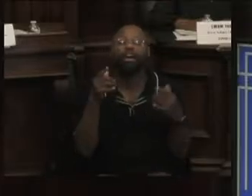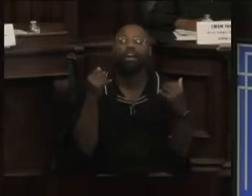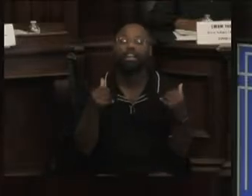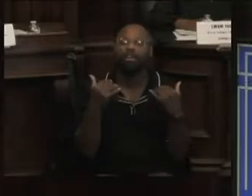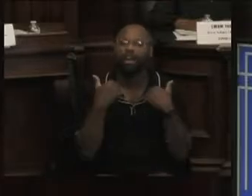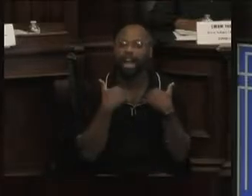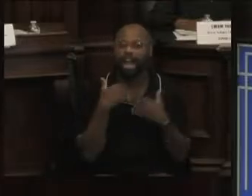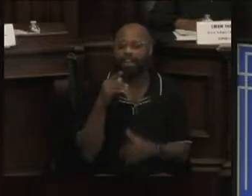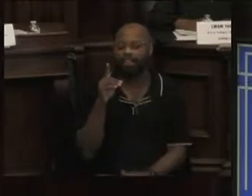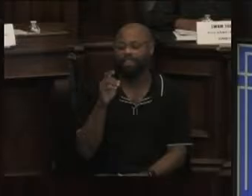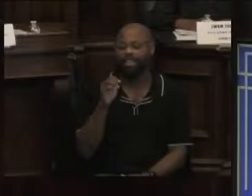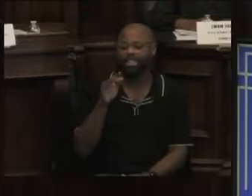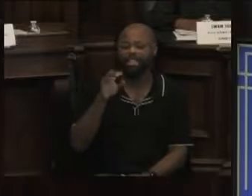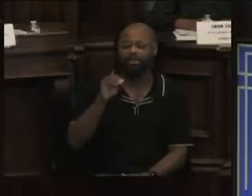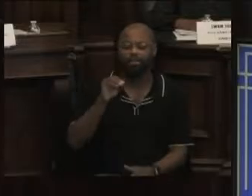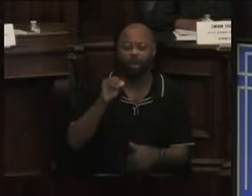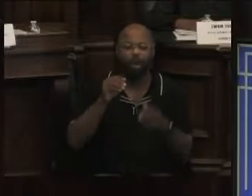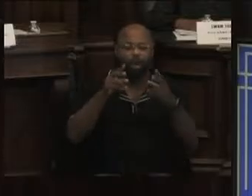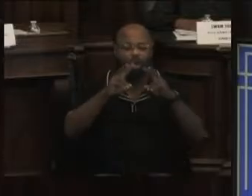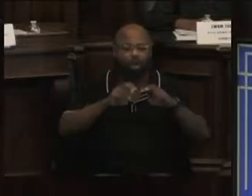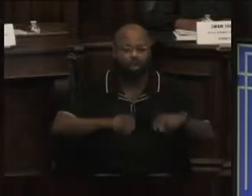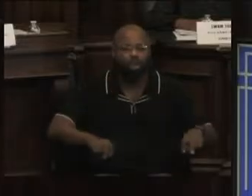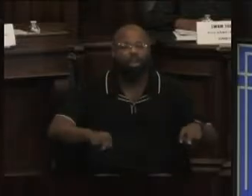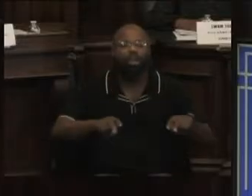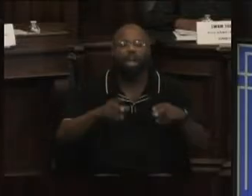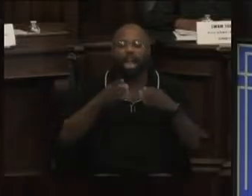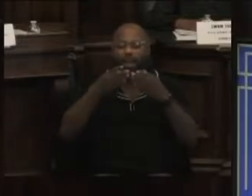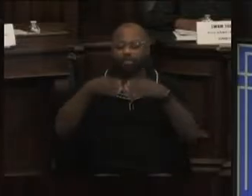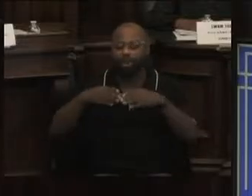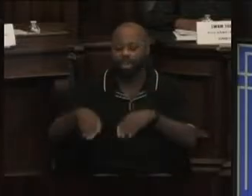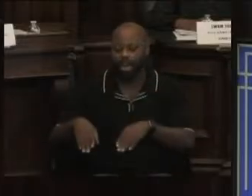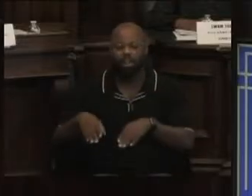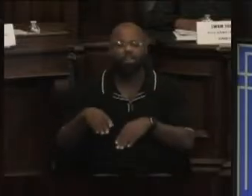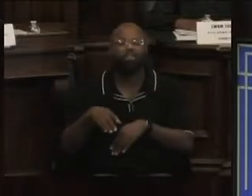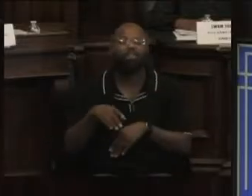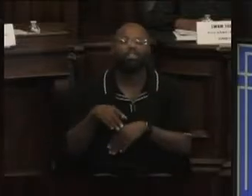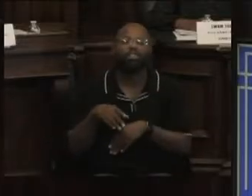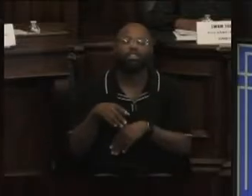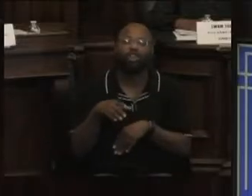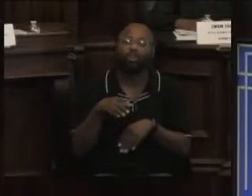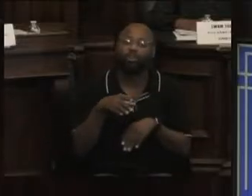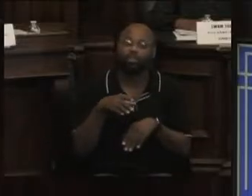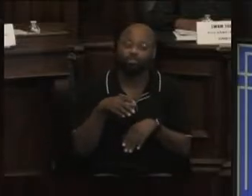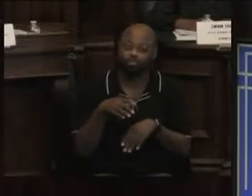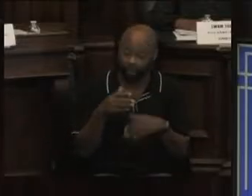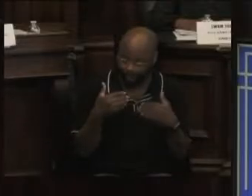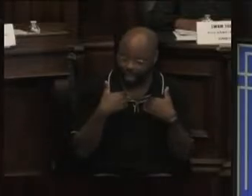When you look in your monthly report, we now have that